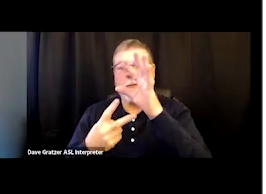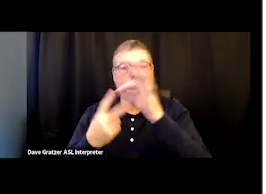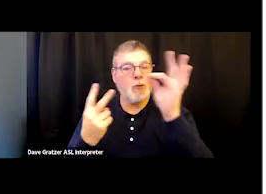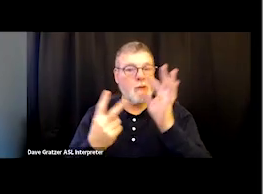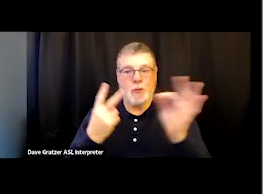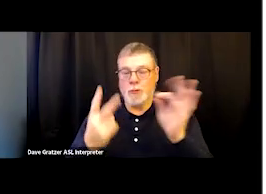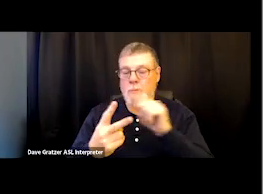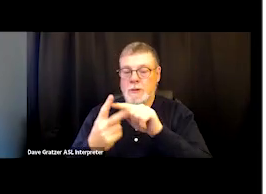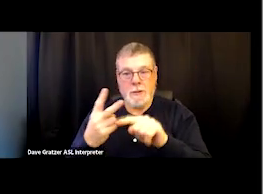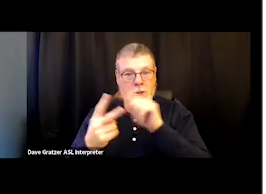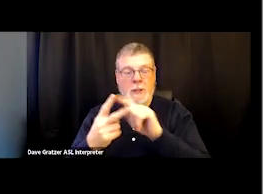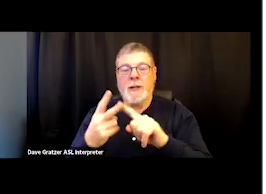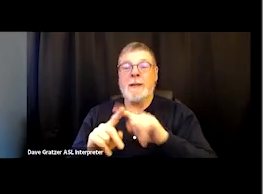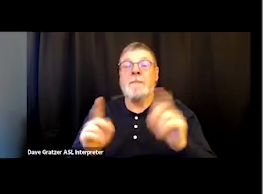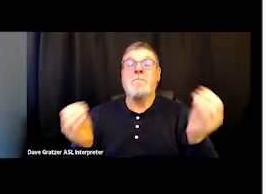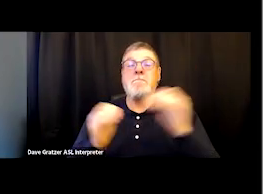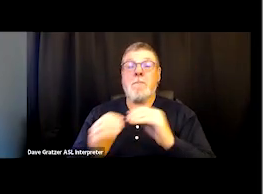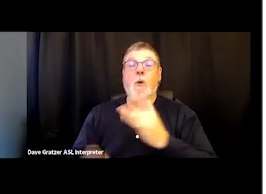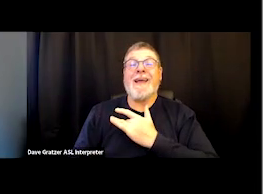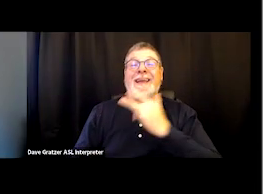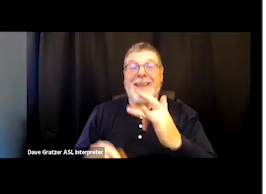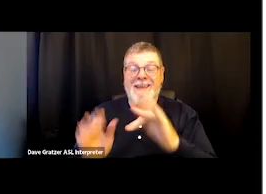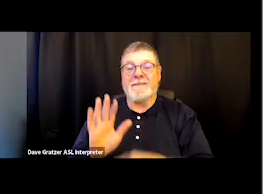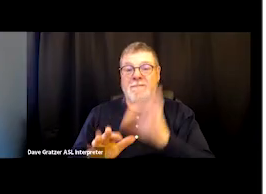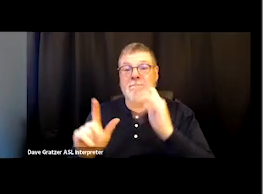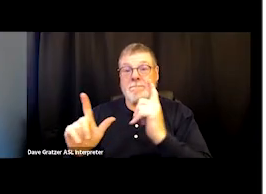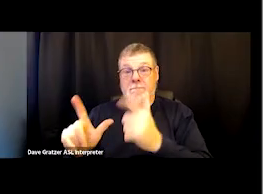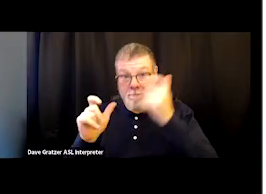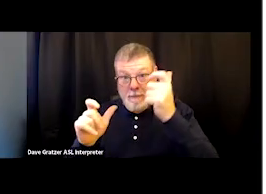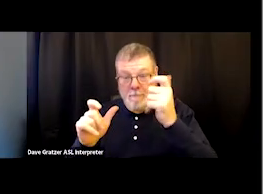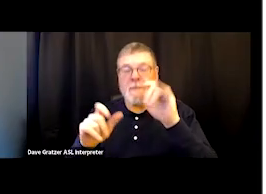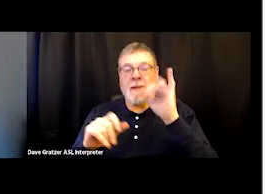but you're likely to find out quicker if you just call Social Security.